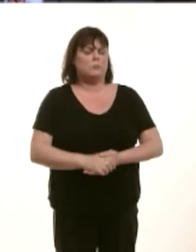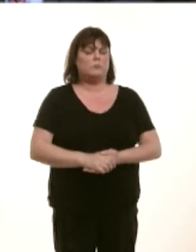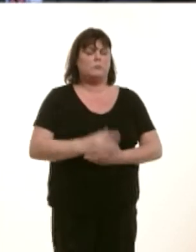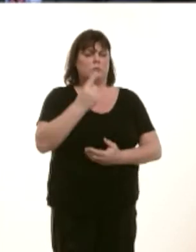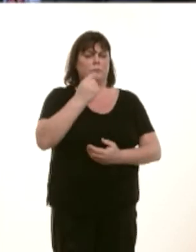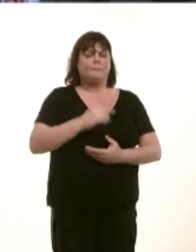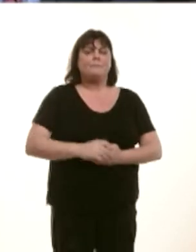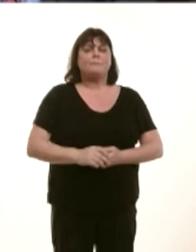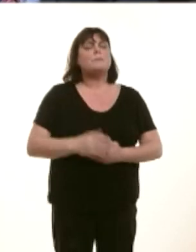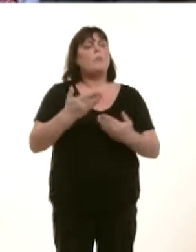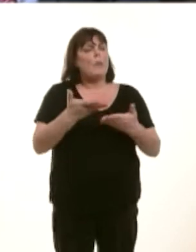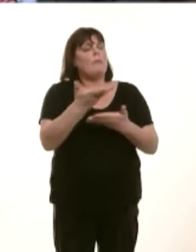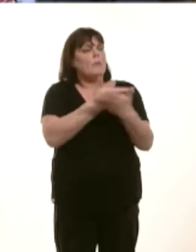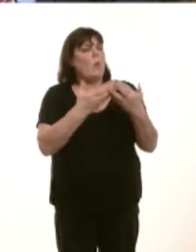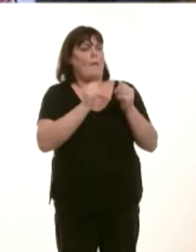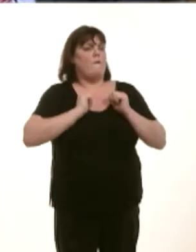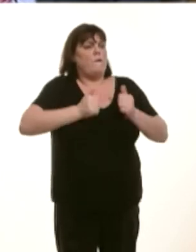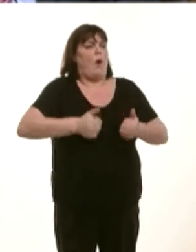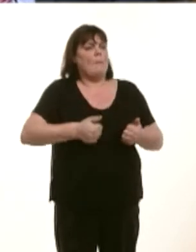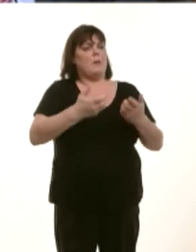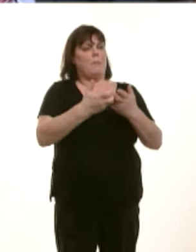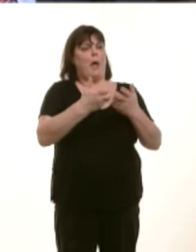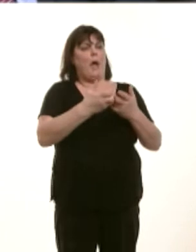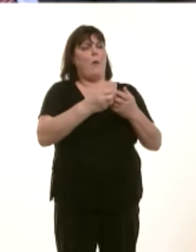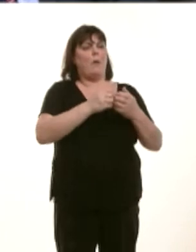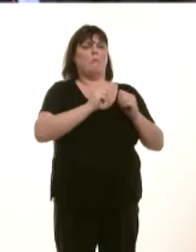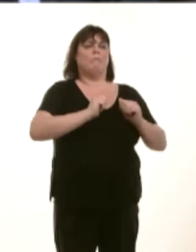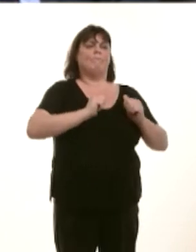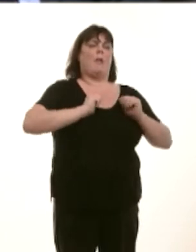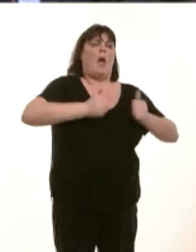industry to help shape, for example, our agricultural strategy in the future. The Member will be